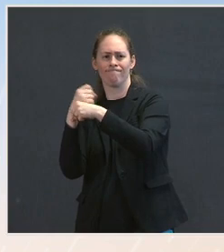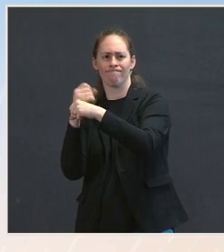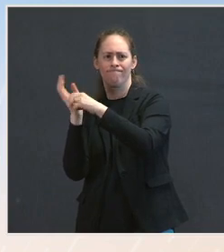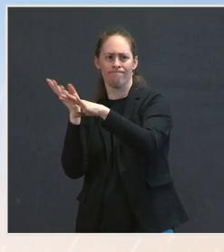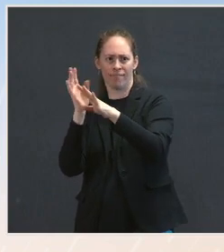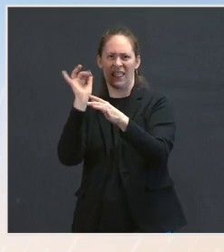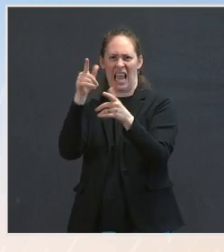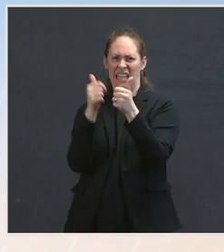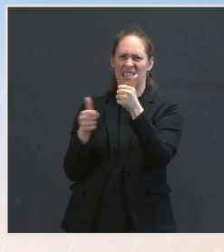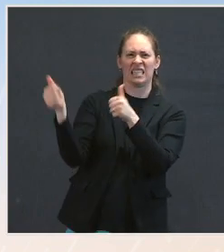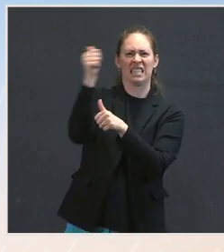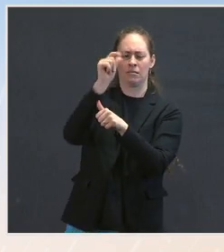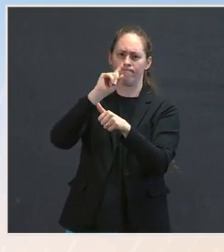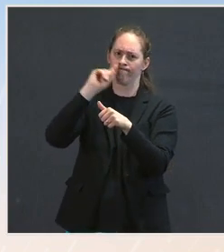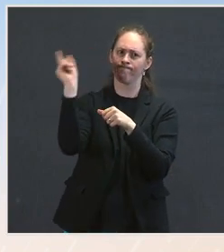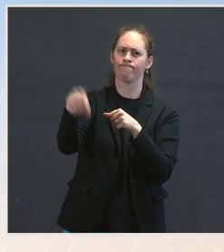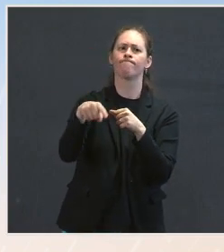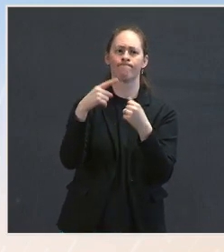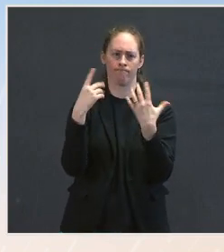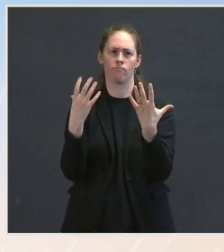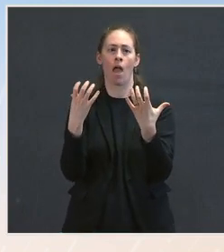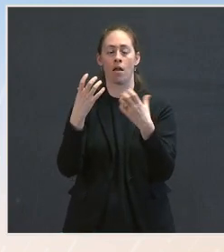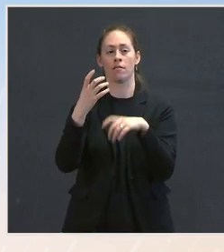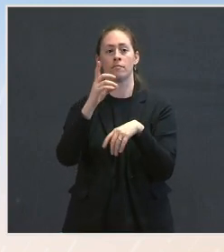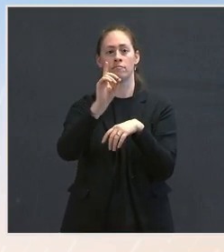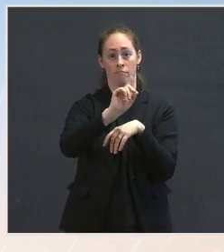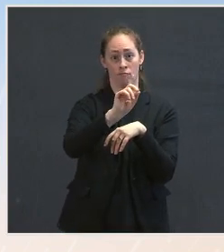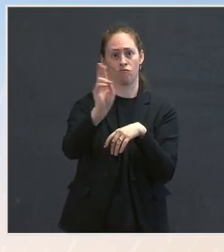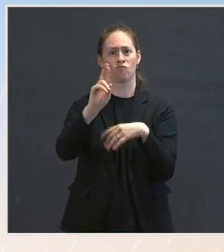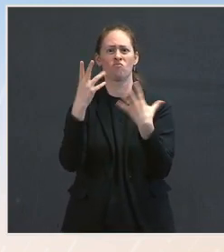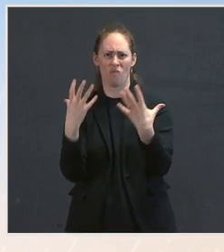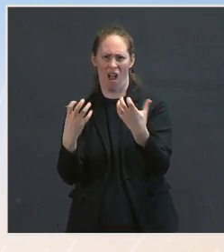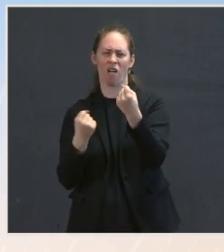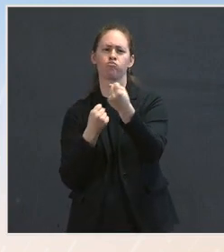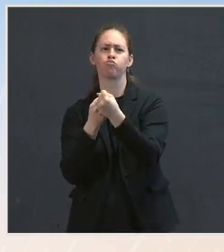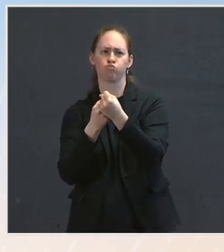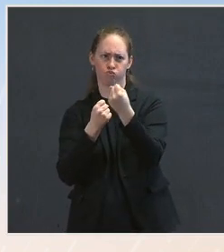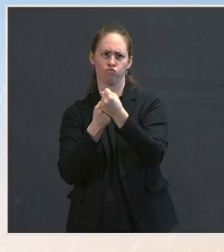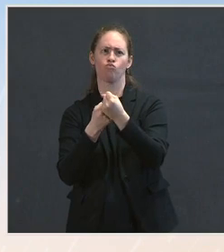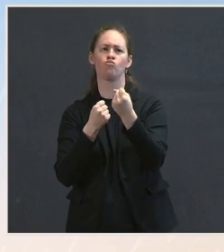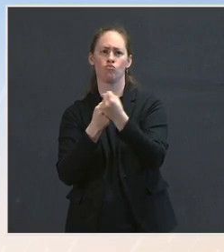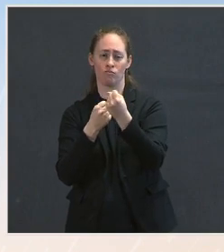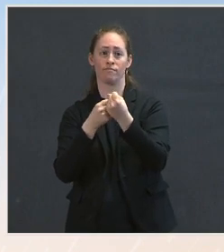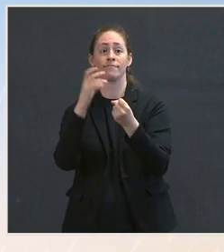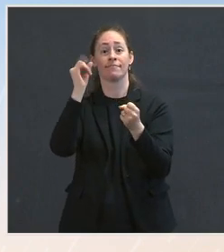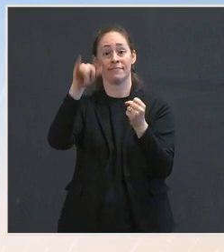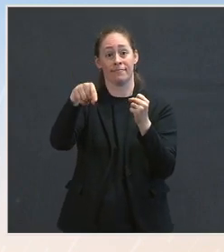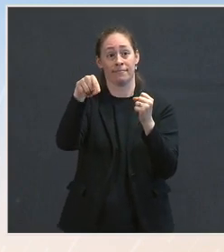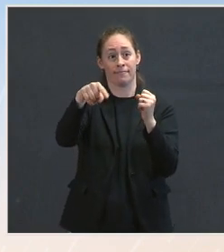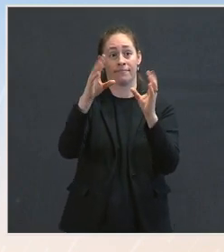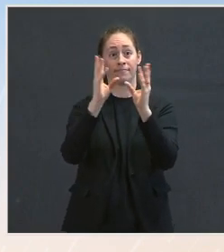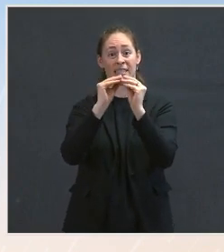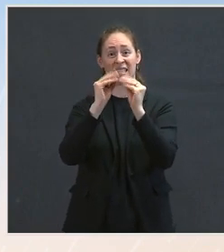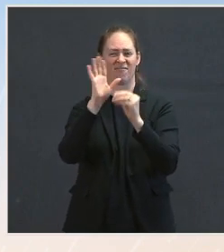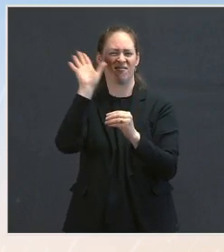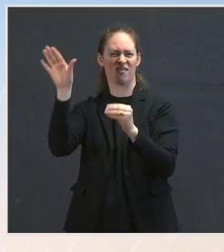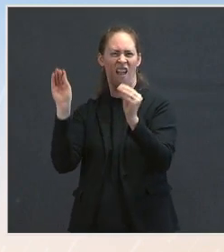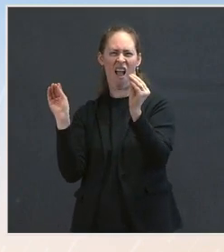The only time the President talks about the American Rescue Plan is not in meetings in the Oval Office; he picks up his phone and calls Democrats, Republicans,